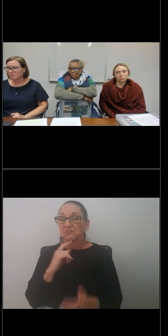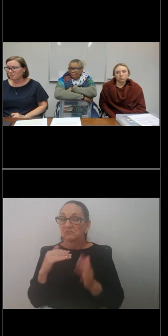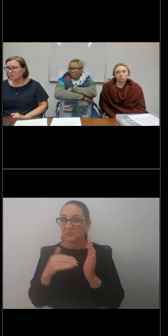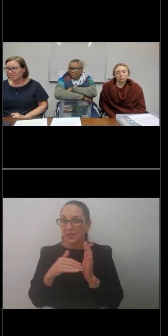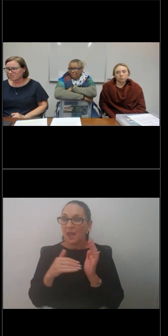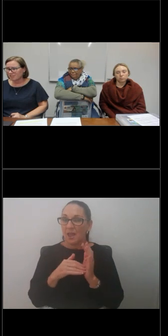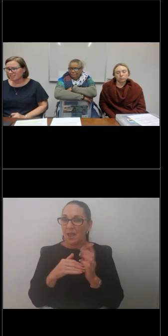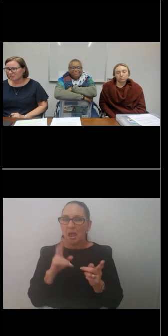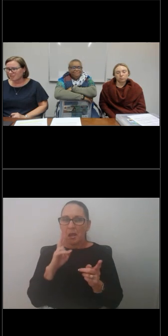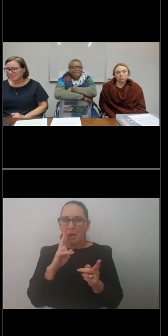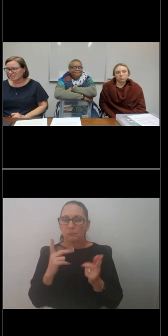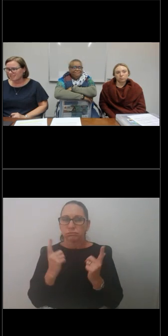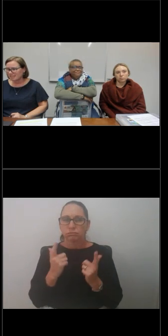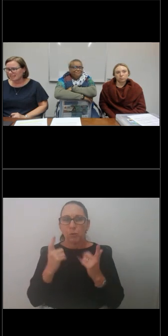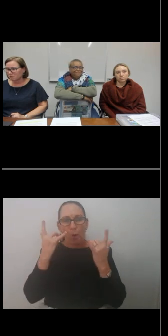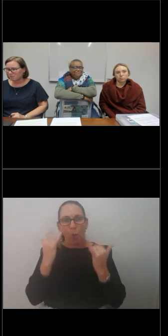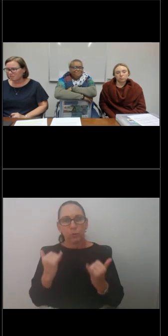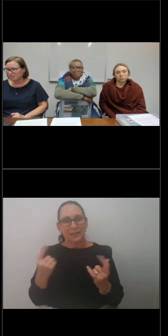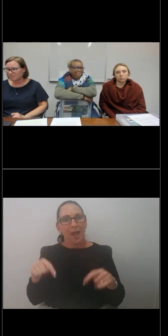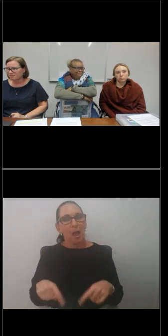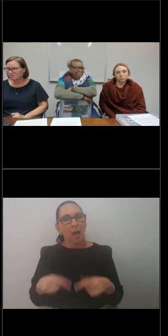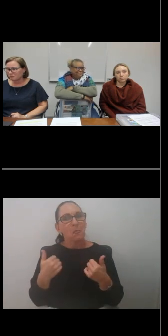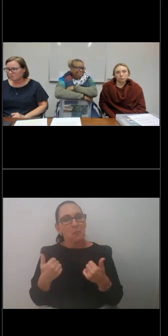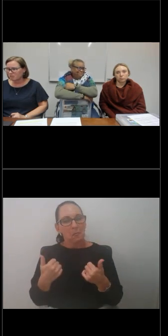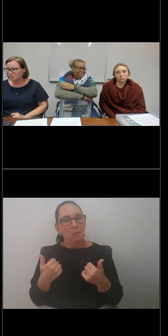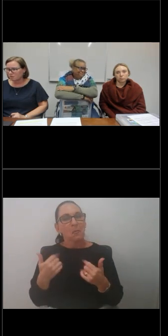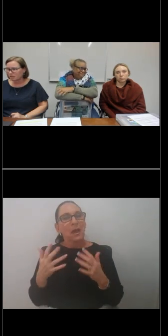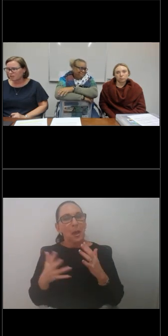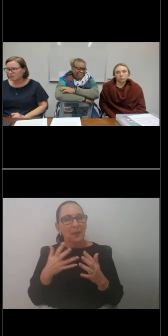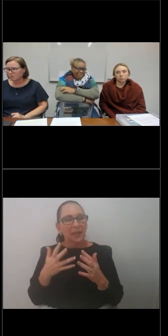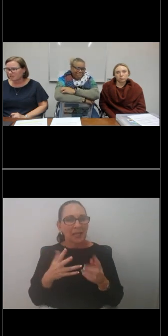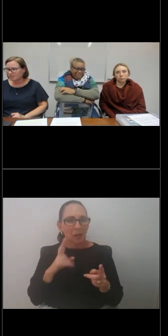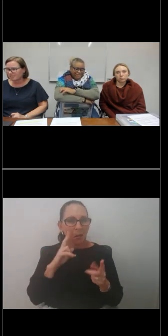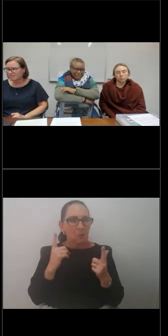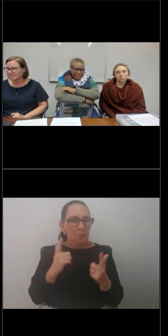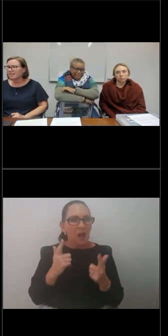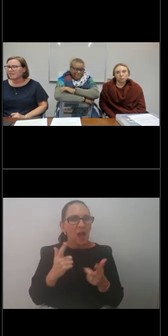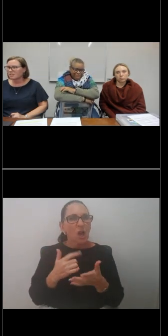lawyers joining us 36% we've also got quite a few support and Community workers social